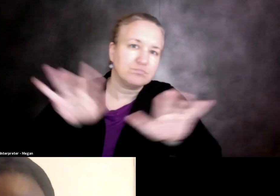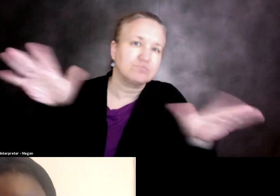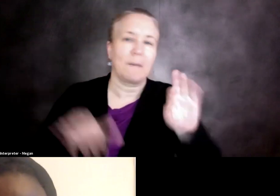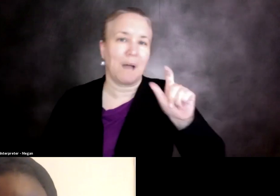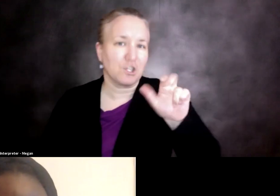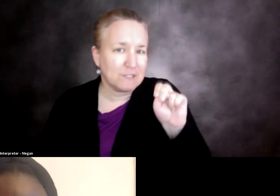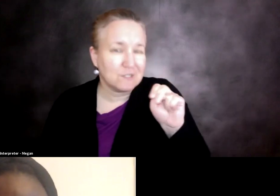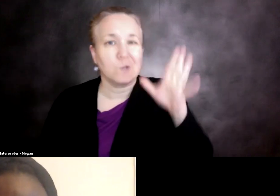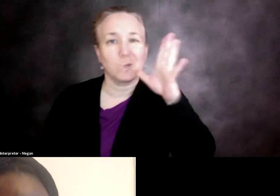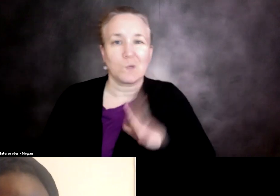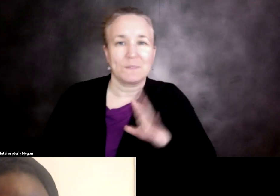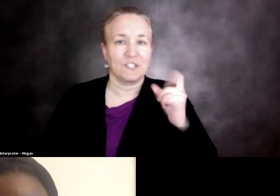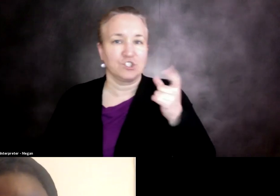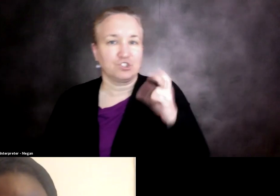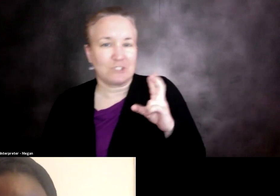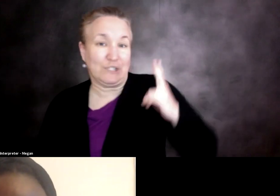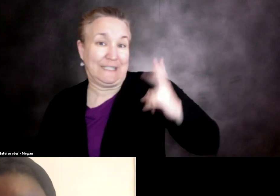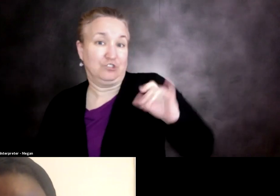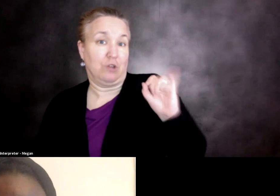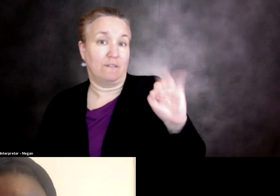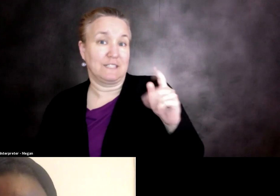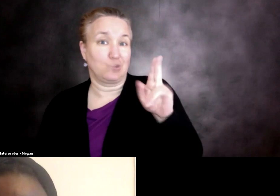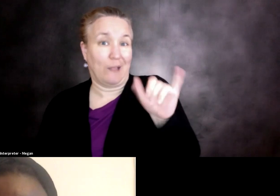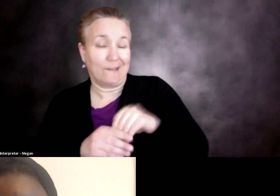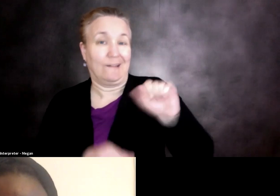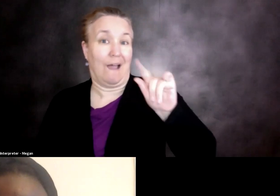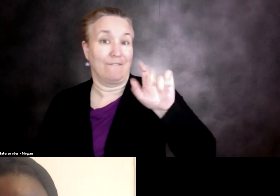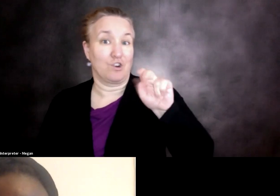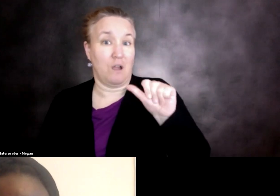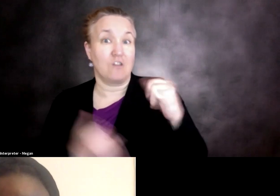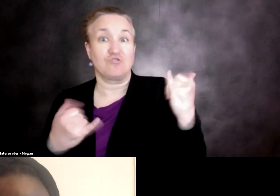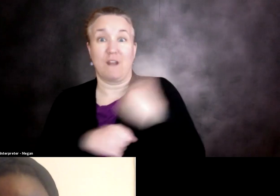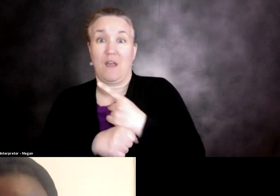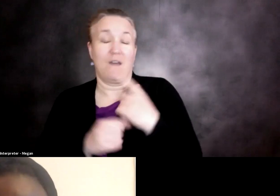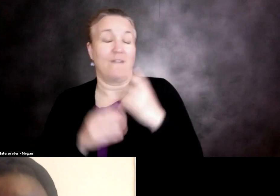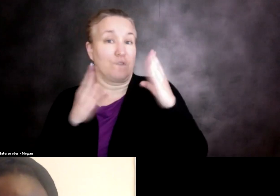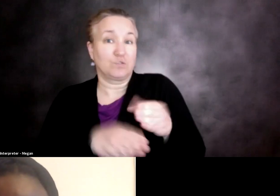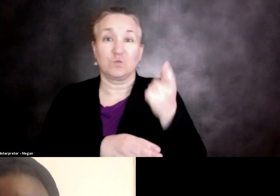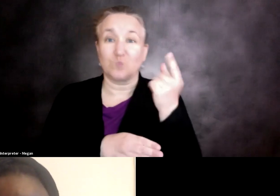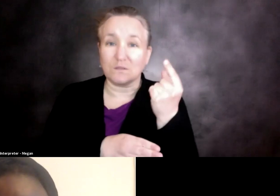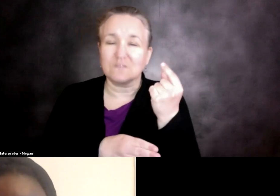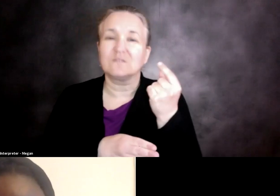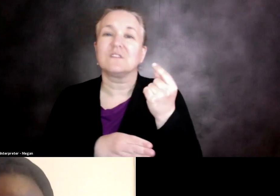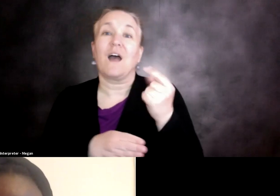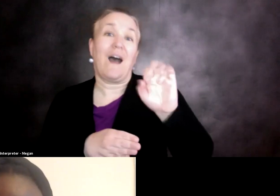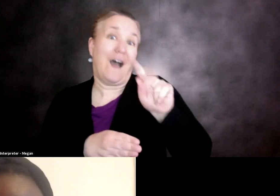of sexuality in Africa, and especially of interest to us today, the history of childhood and youth in Africa.